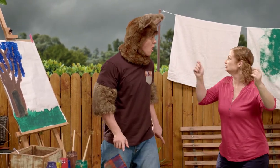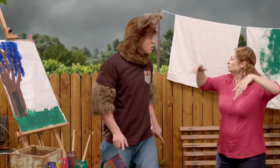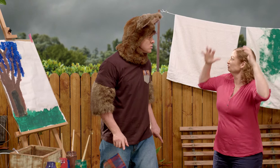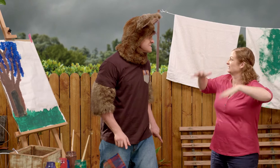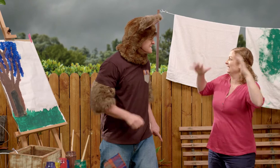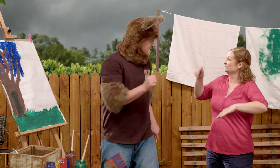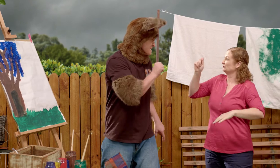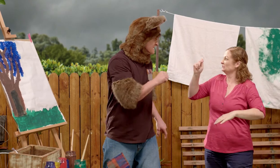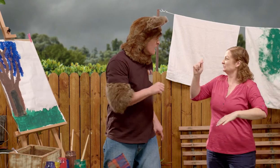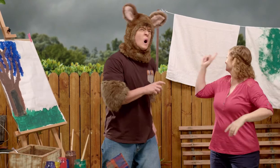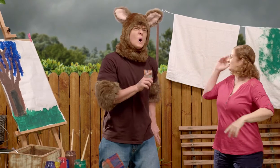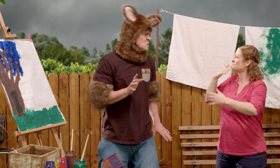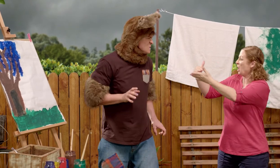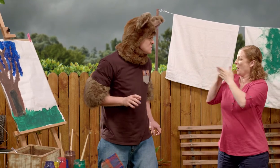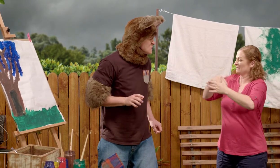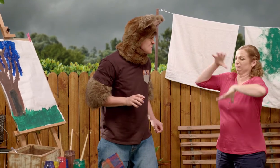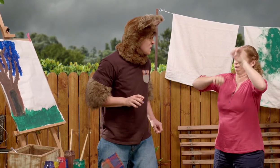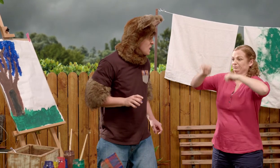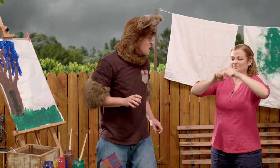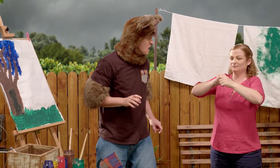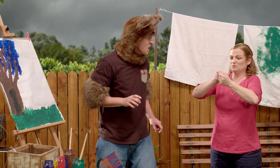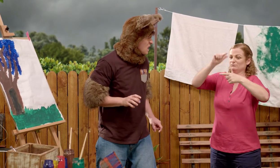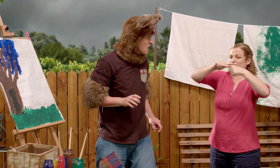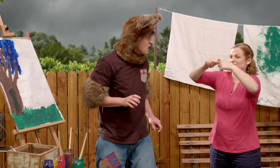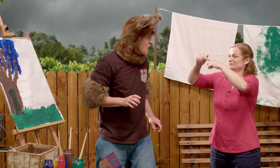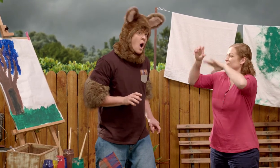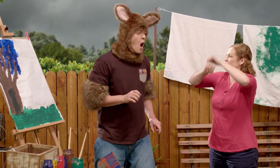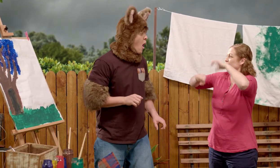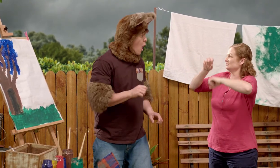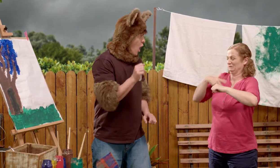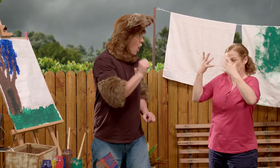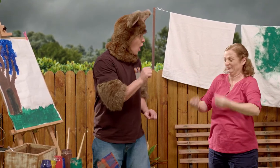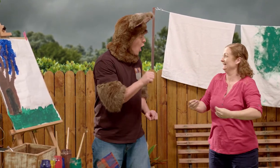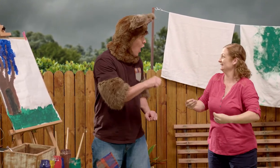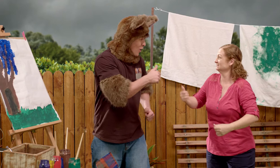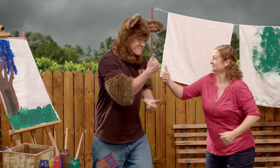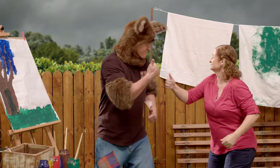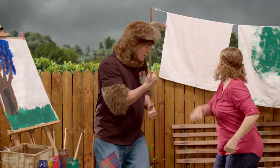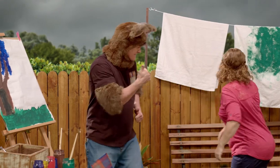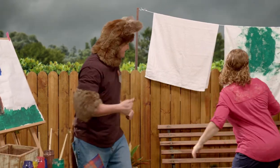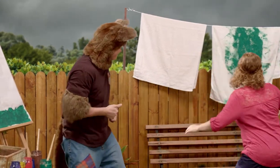It might get heavier. Oh, quickly, let's get the washing inside. Can you help me please?